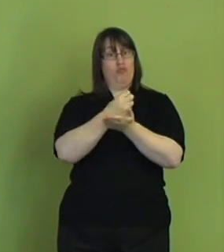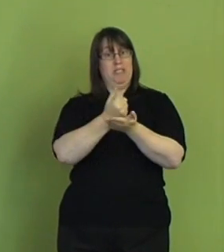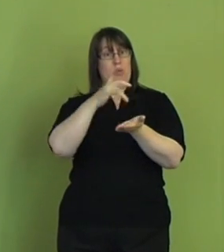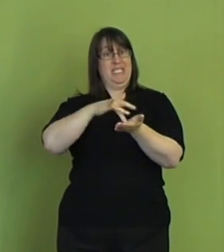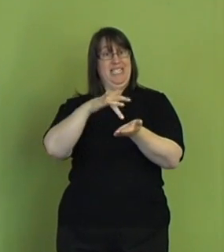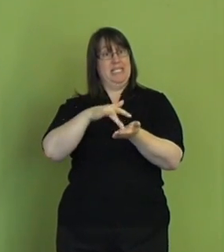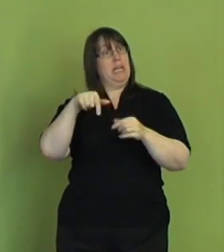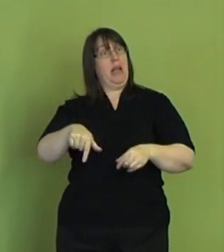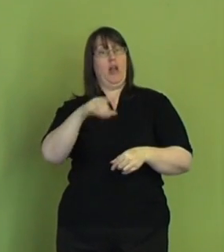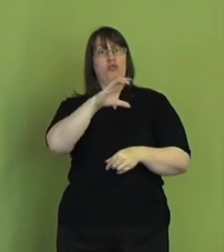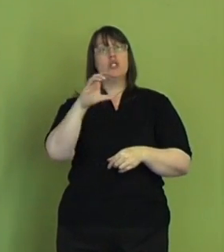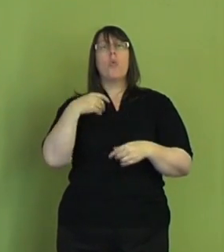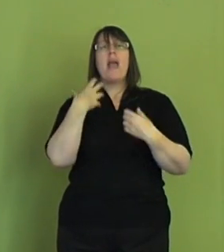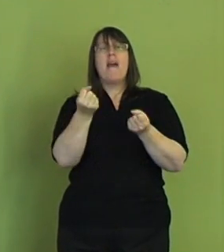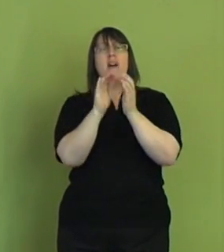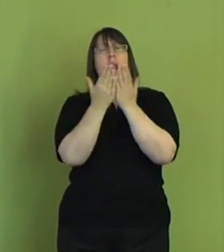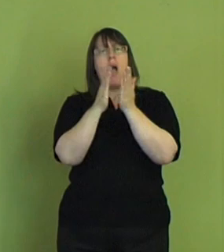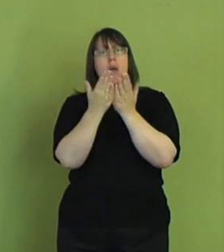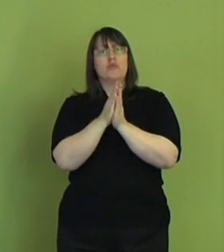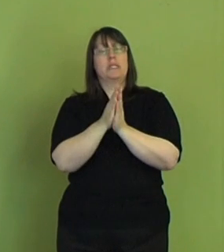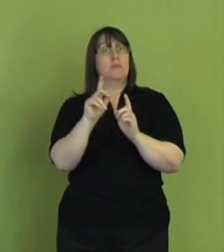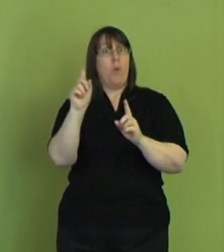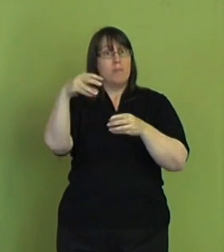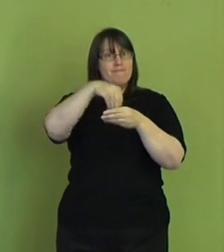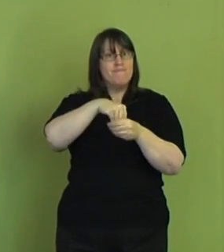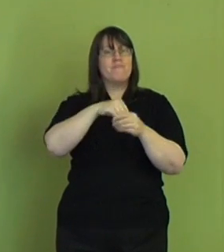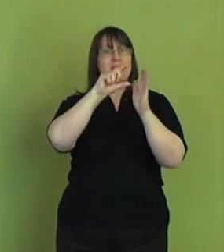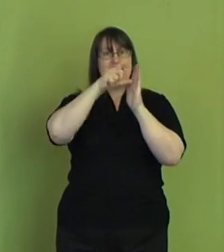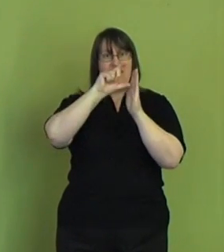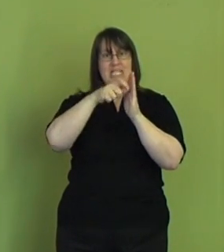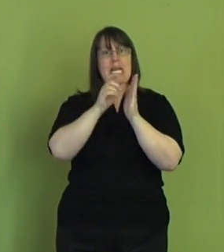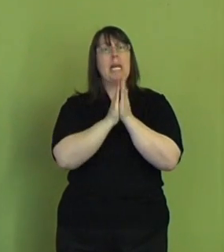has an on-site library with books, DVDs, CDs,